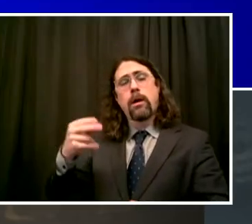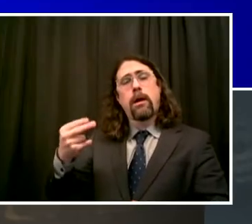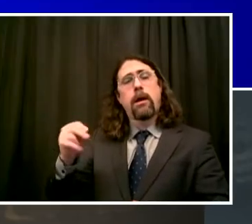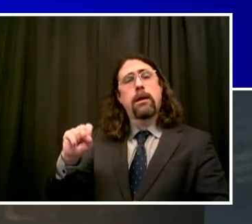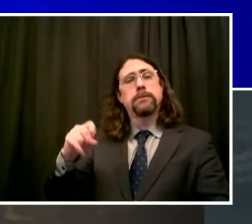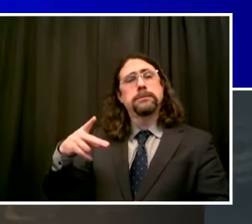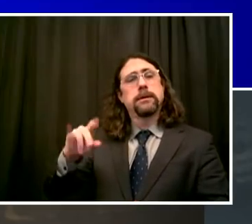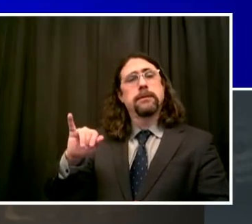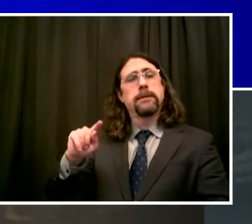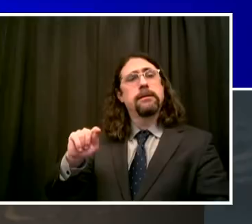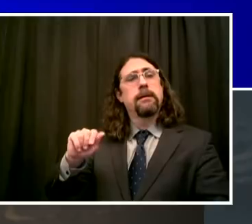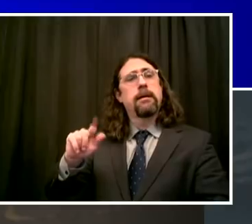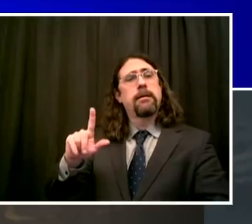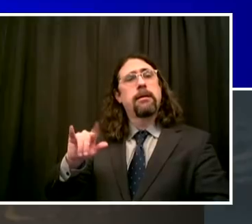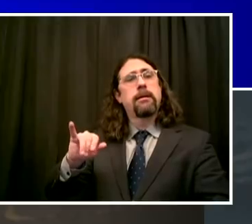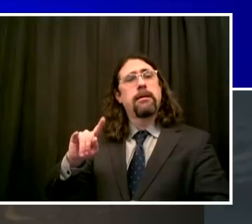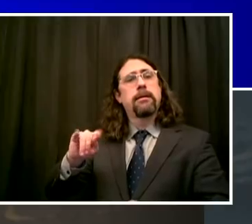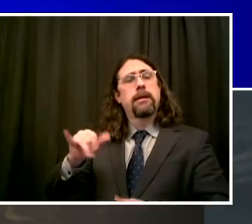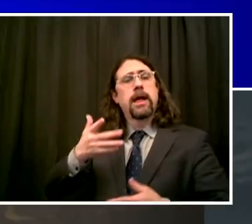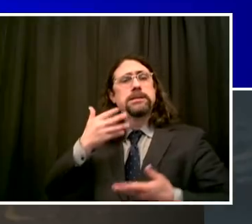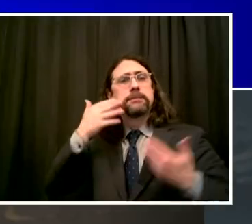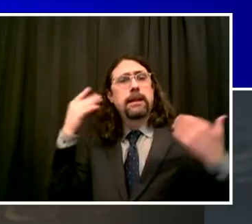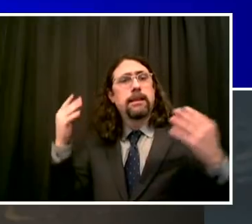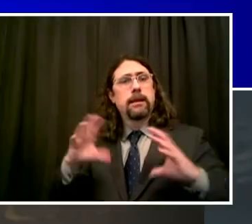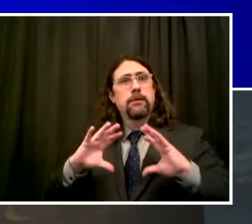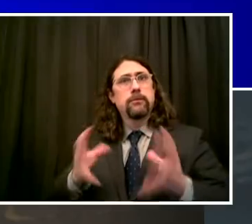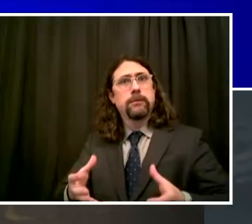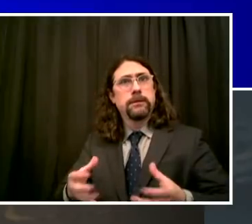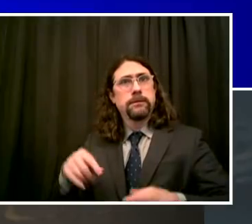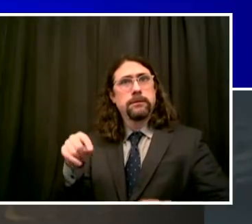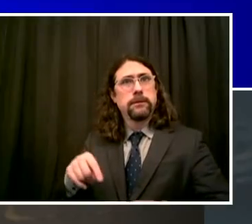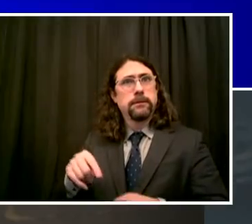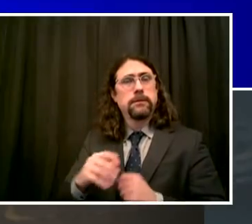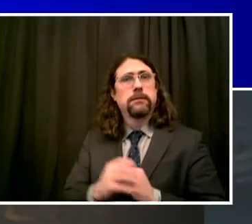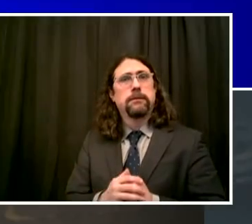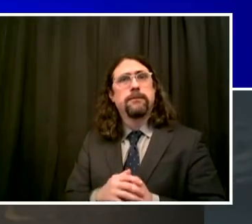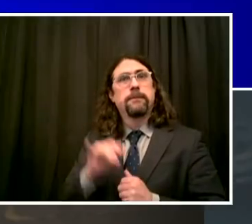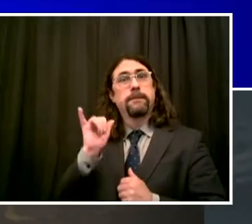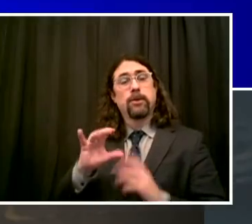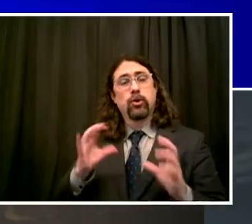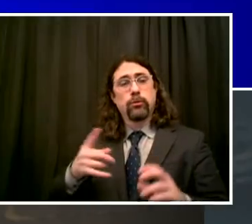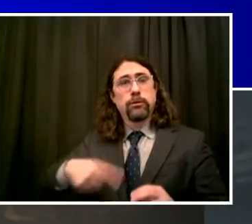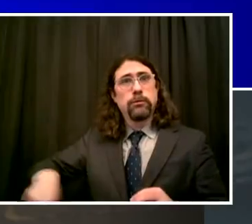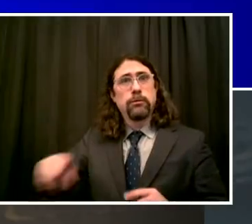COALIOITN . I HTEYW ANETD TO UNDERSTAND WHAT THEY WERE GOING THROUGH A WHAT THEY NEEDED TO